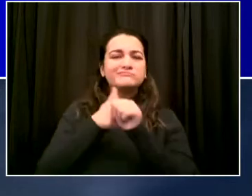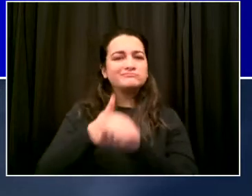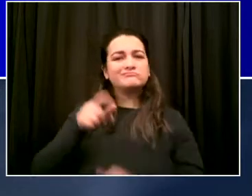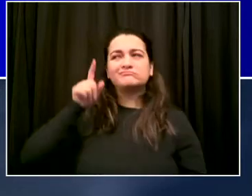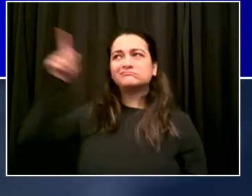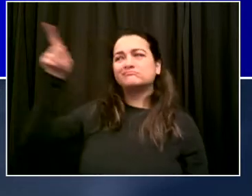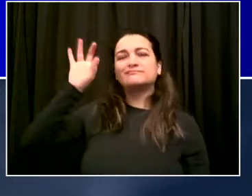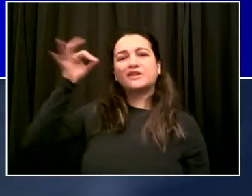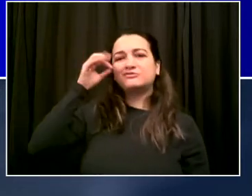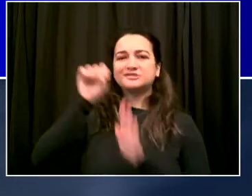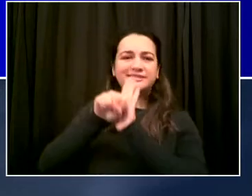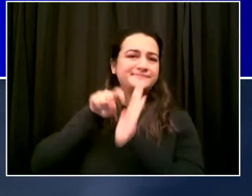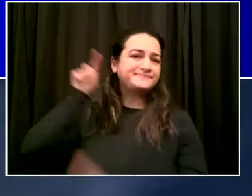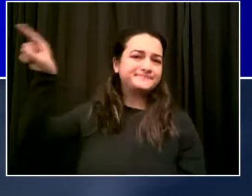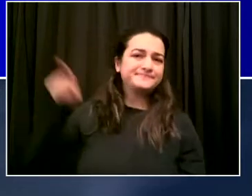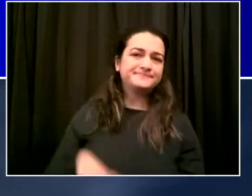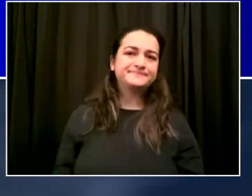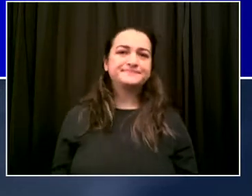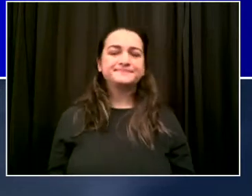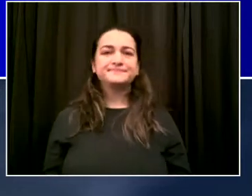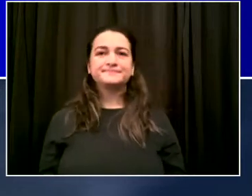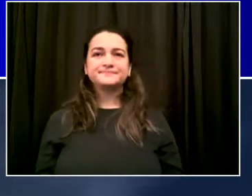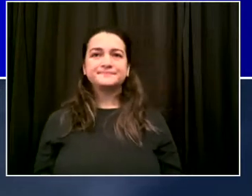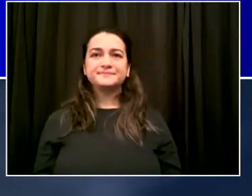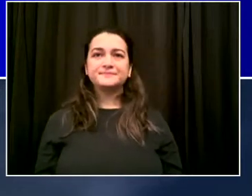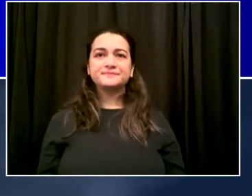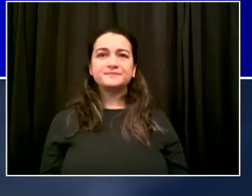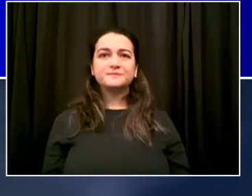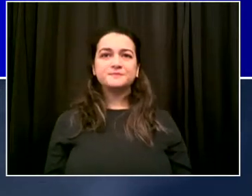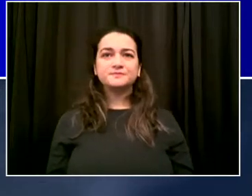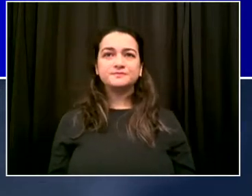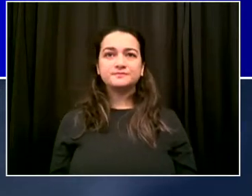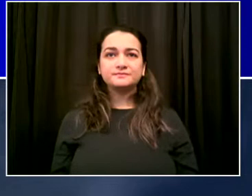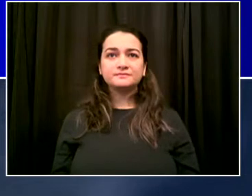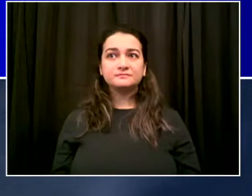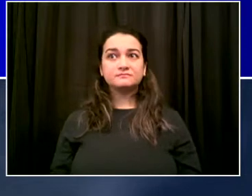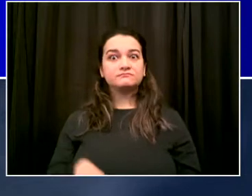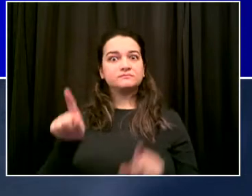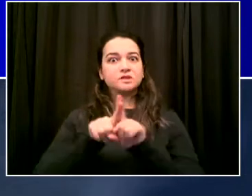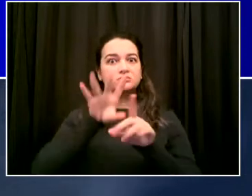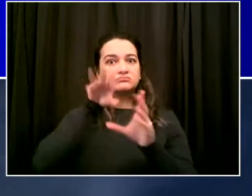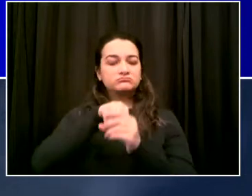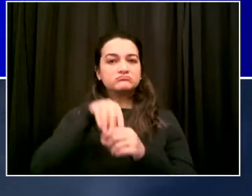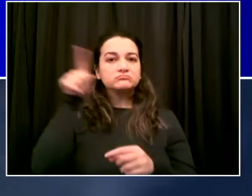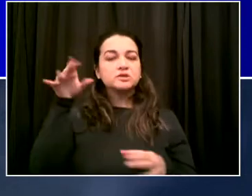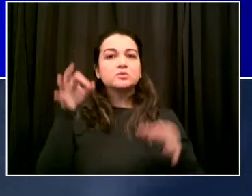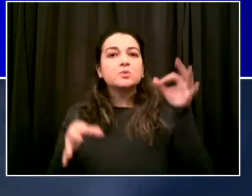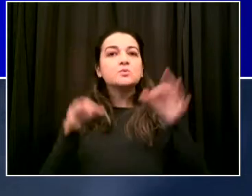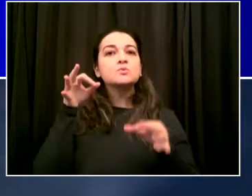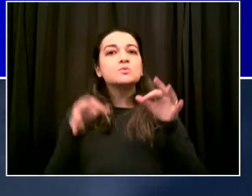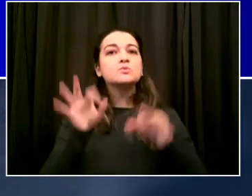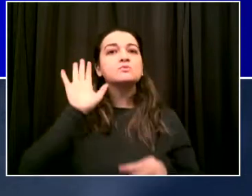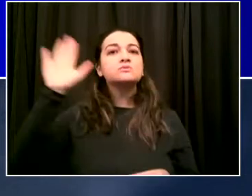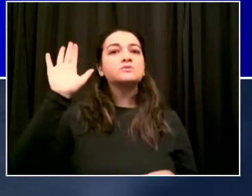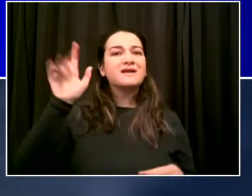WE NEED TO PROTECT YOU. BUT THEIR OTHER FOLKS ALSO. . I WANT TO TALK ABOUT A COURT